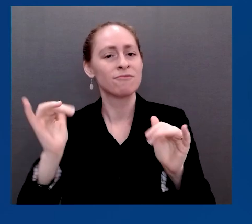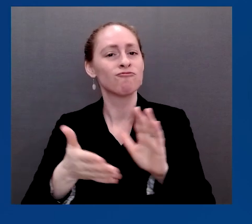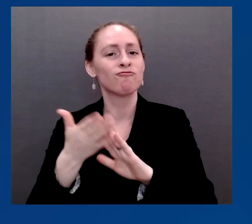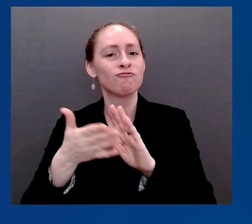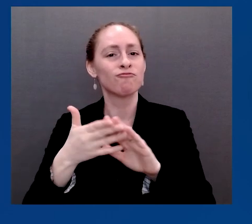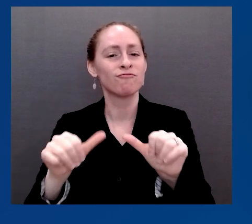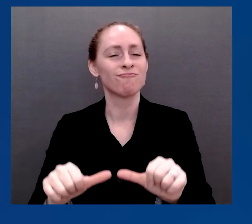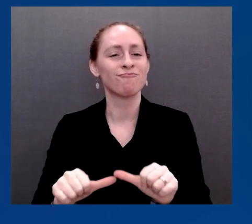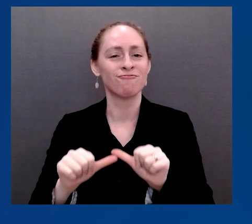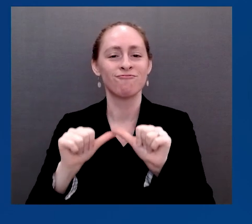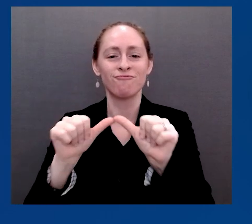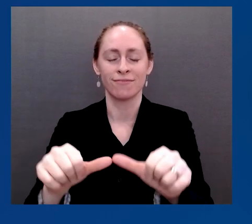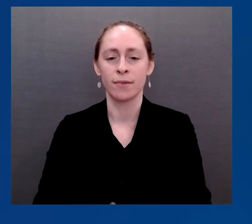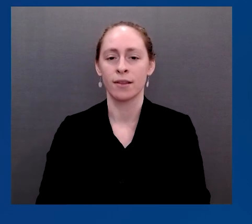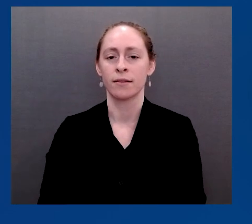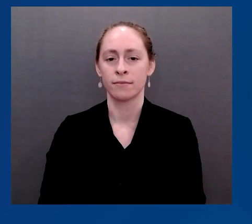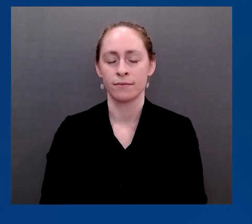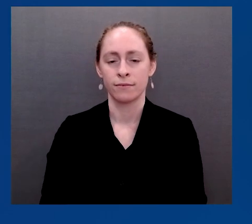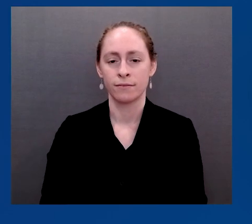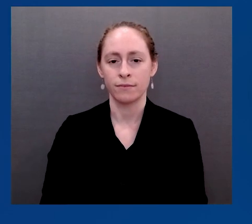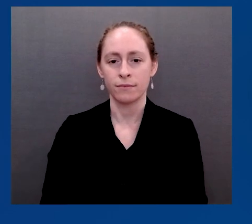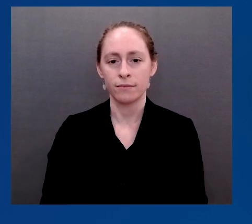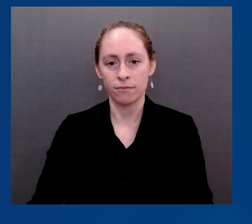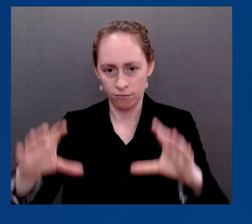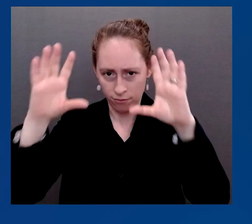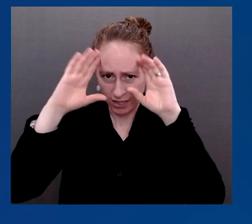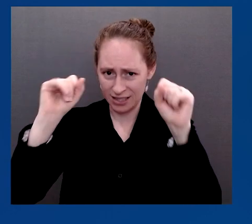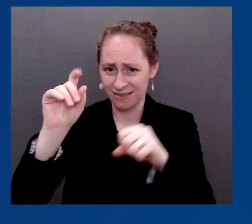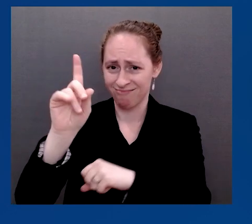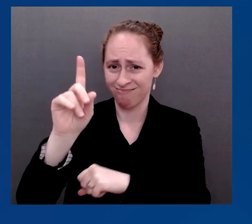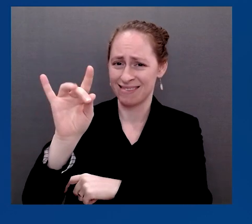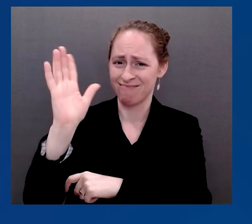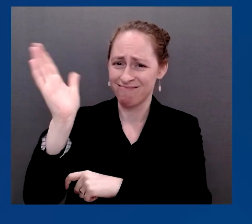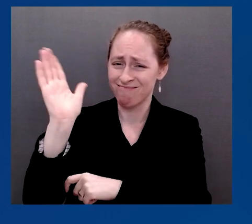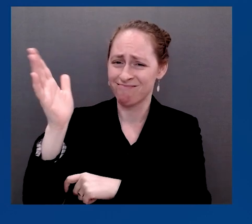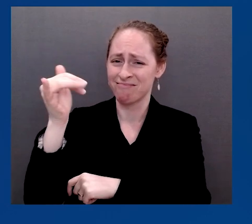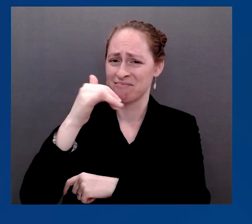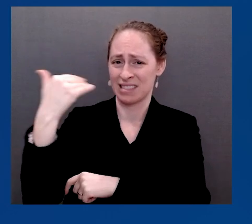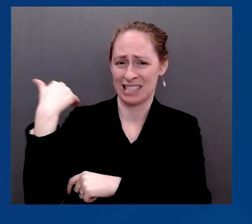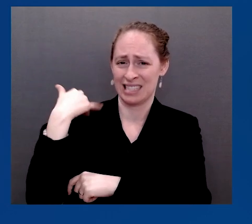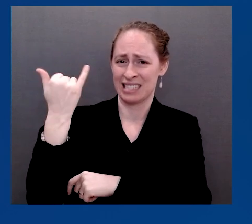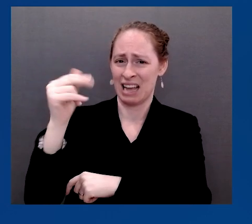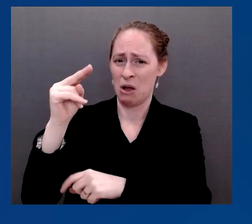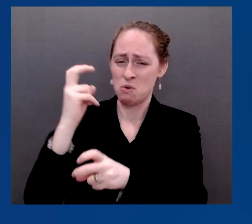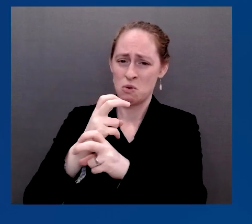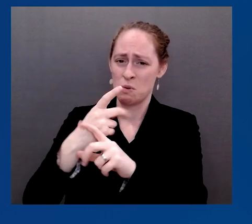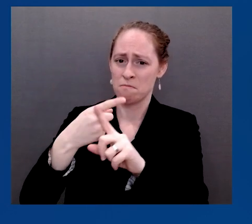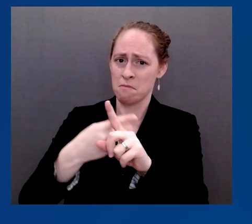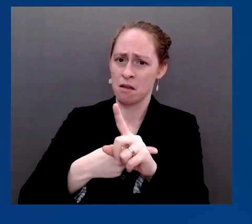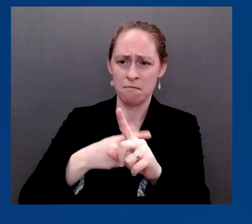but we got through it together. Over the past three weeks, daily cases are down over 65 percent;